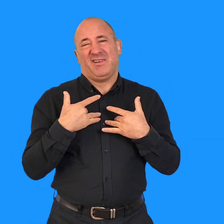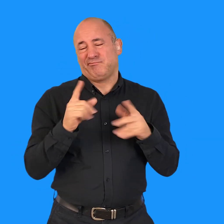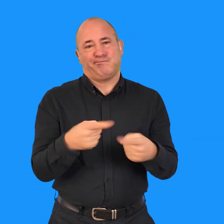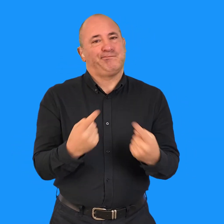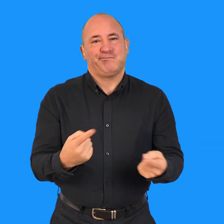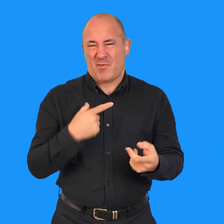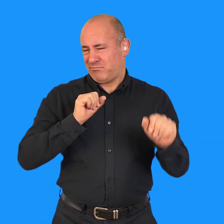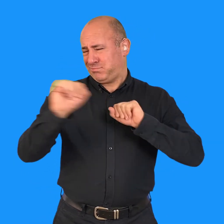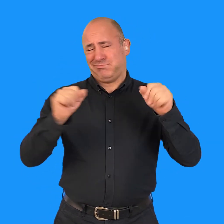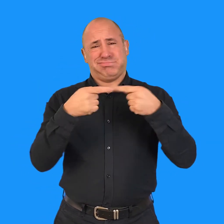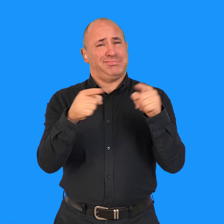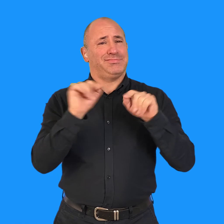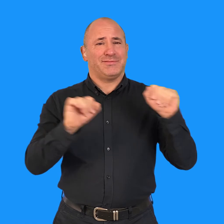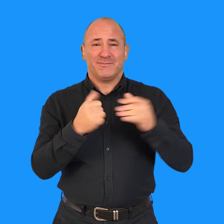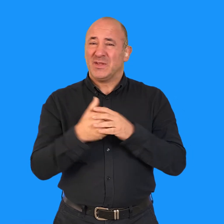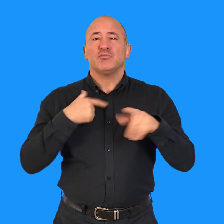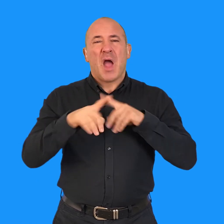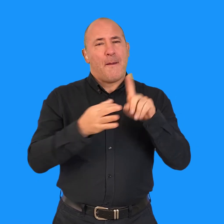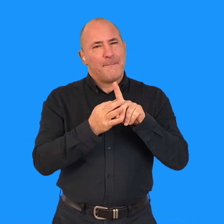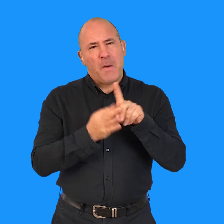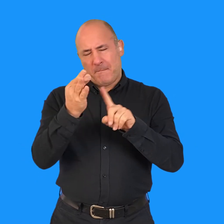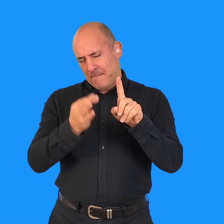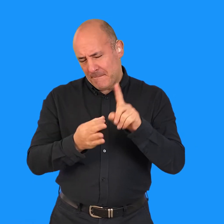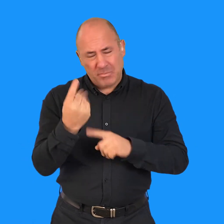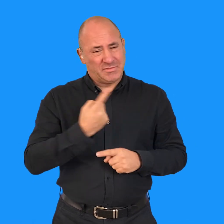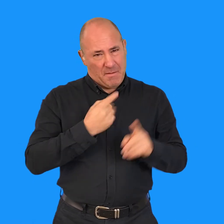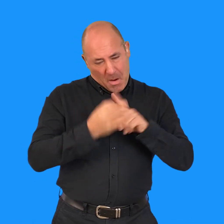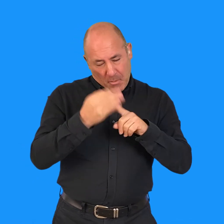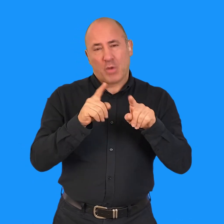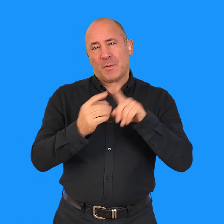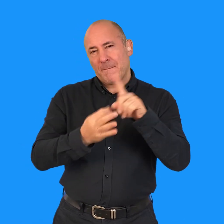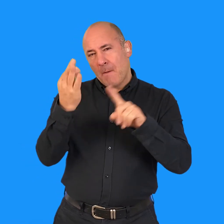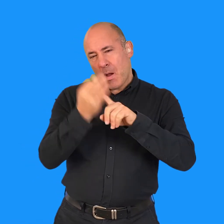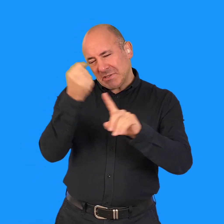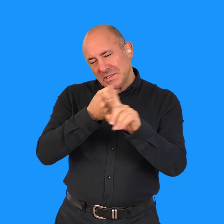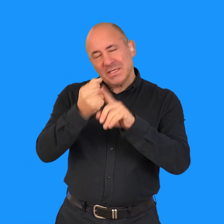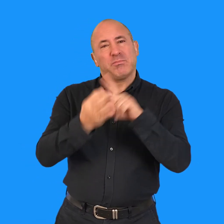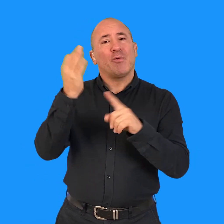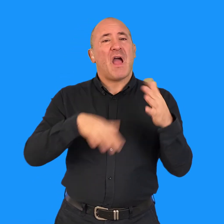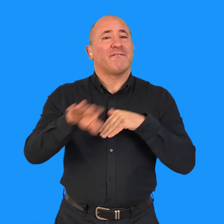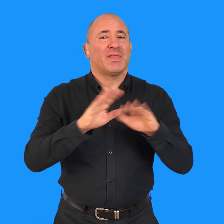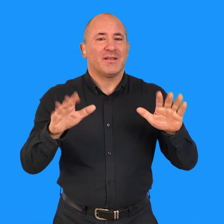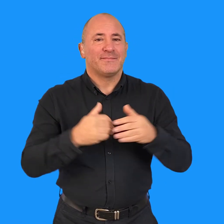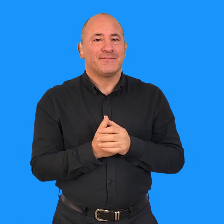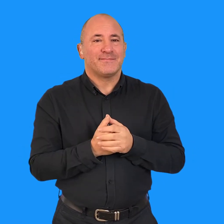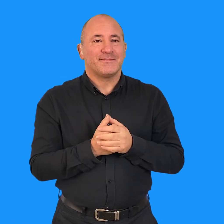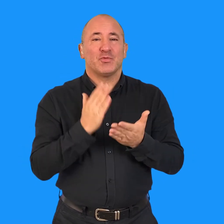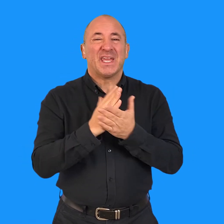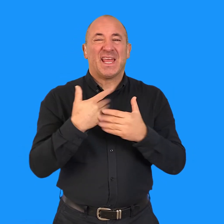and keep striving to do better. And I think it's about the persistence to be better and do better to support disabled artists,